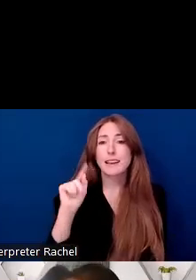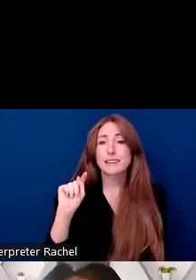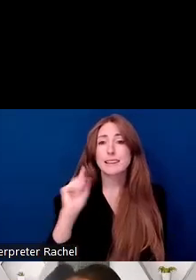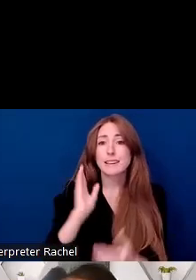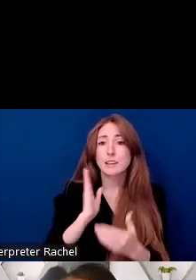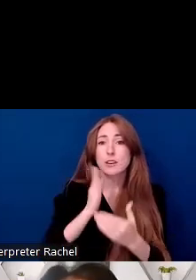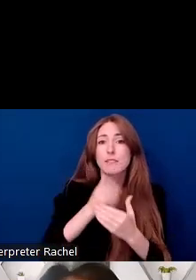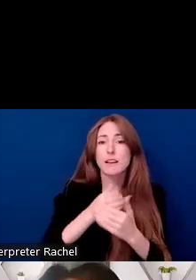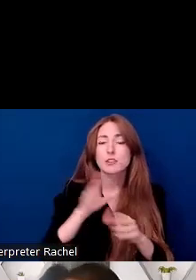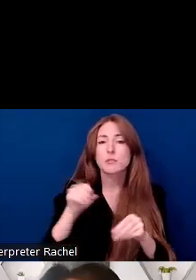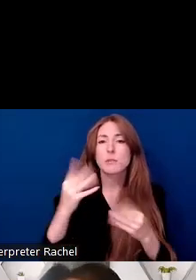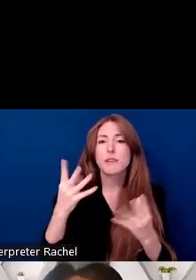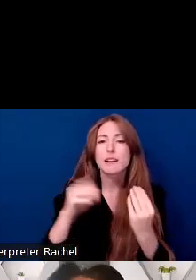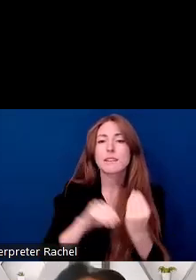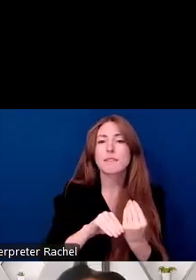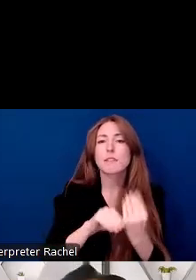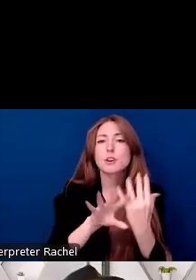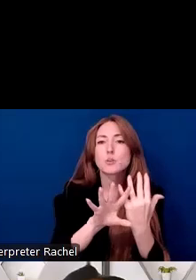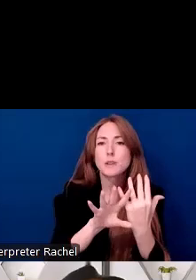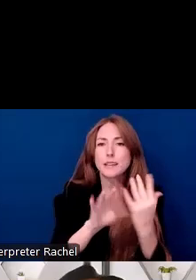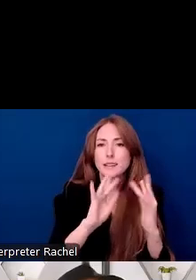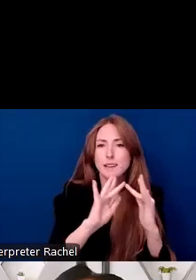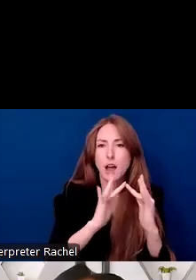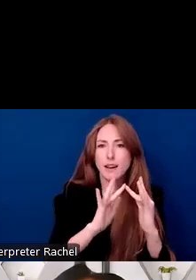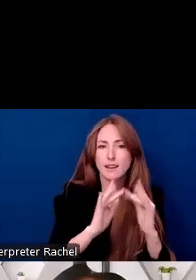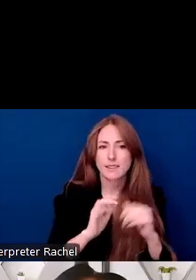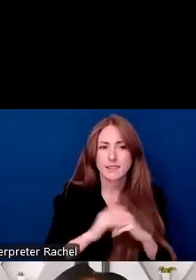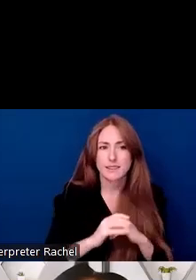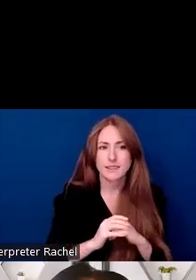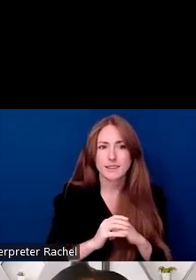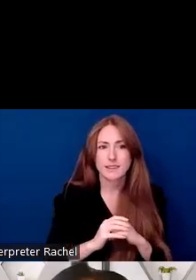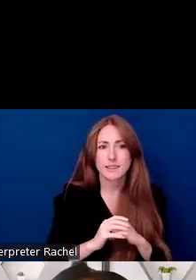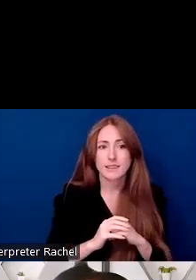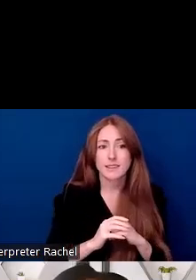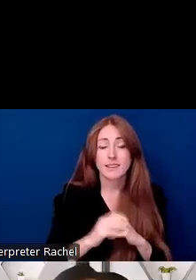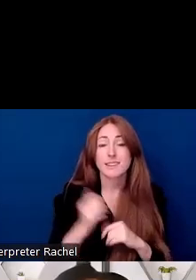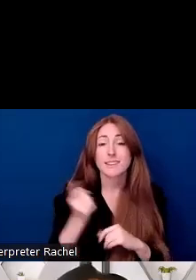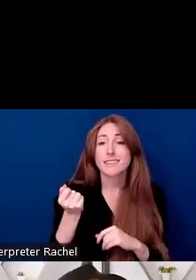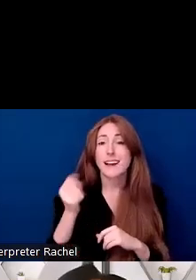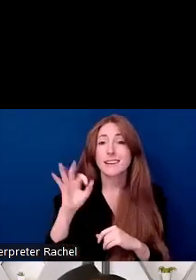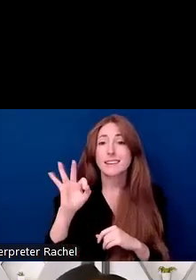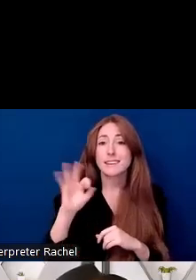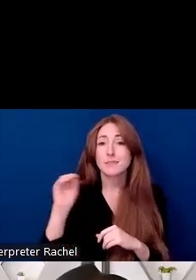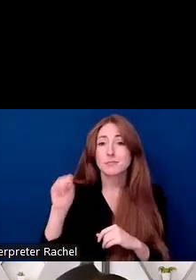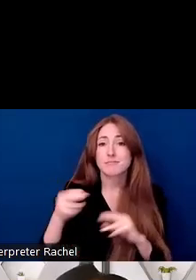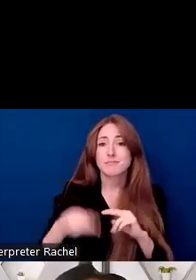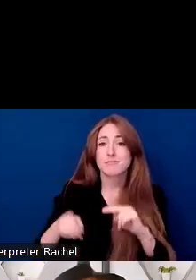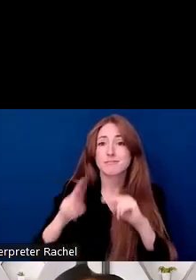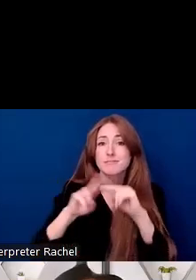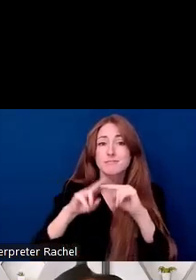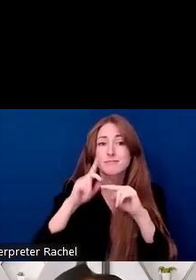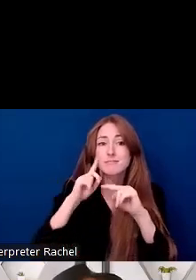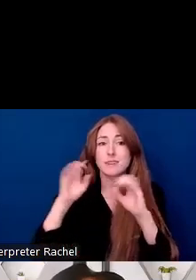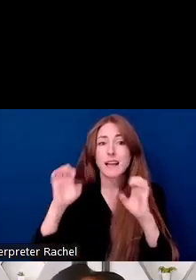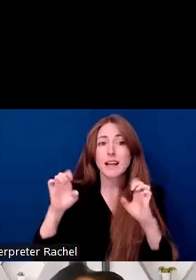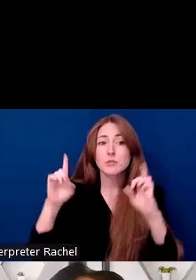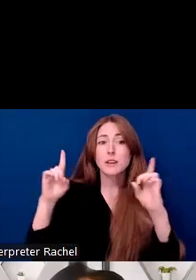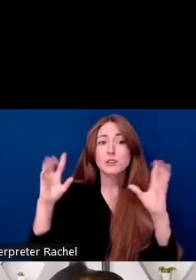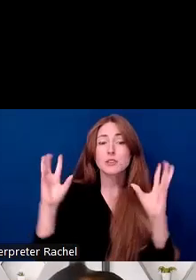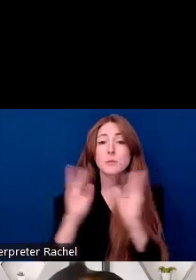or online intervention, and increased by 19% for educational meeting, which lasted more than four